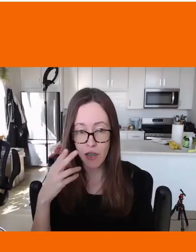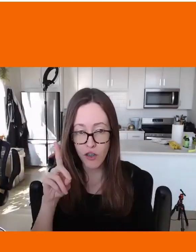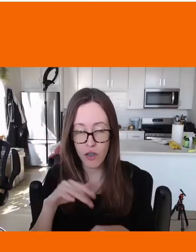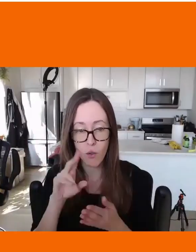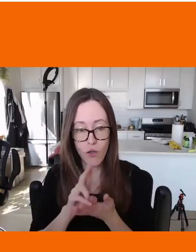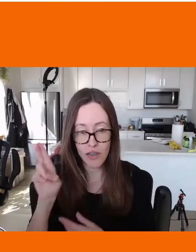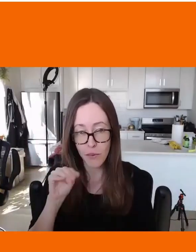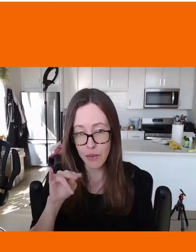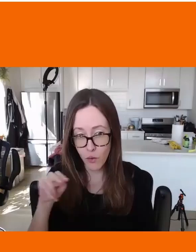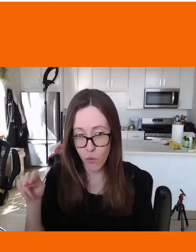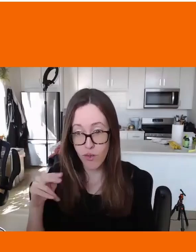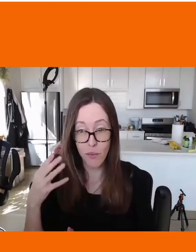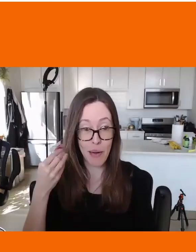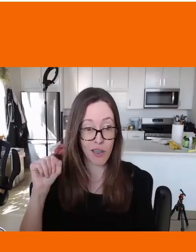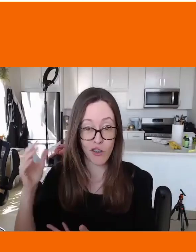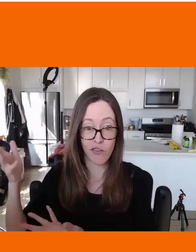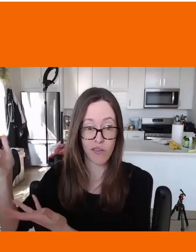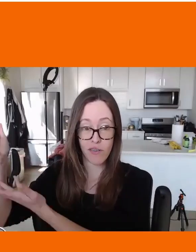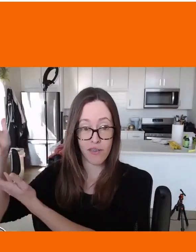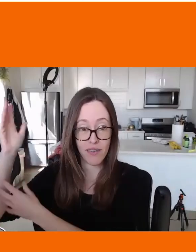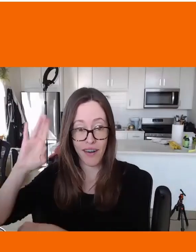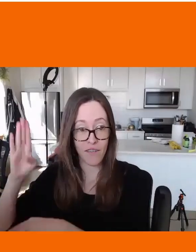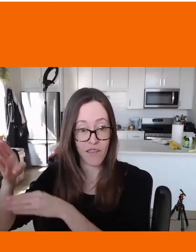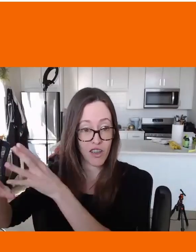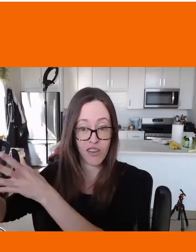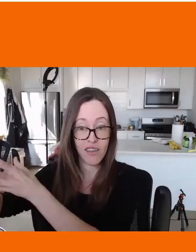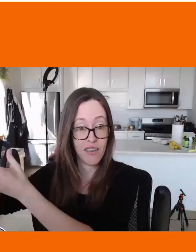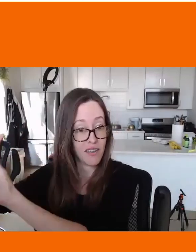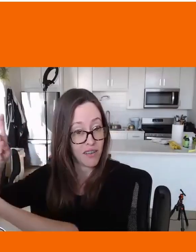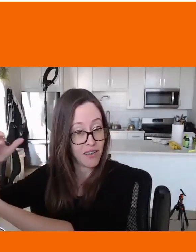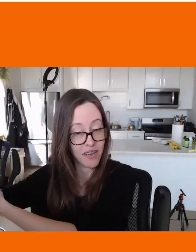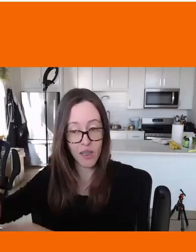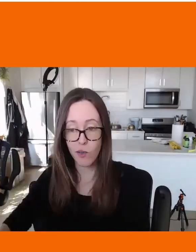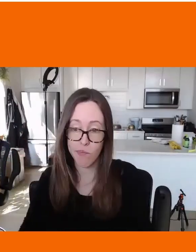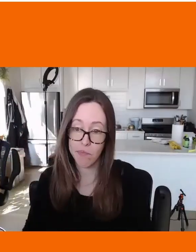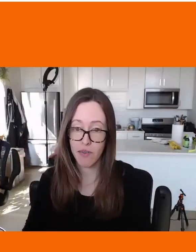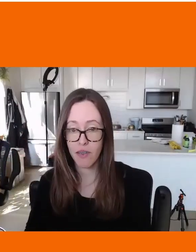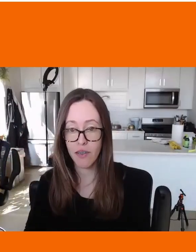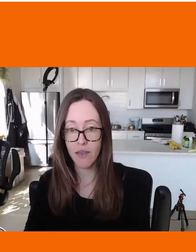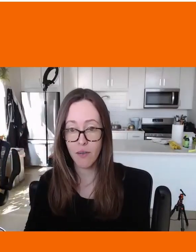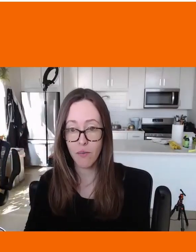Then I came back to the US that fall and began my PhD in computer science at the University of Minnesota.